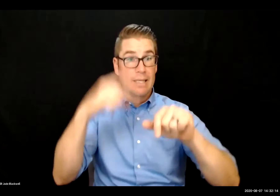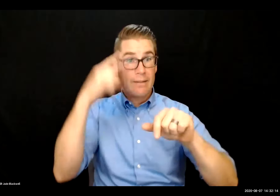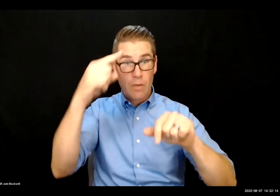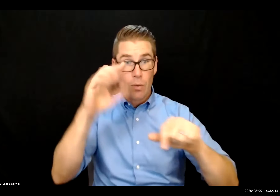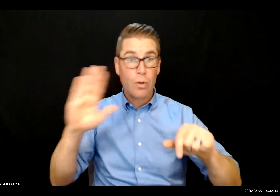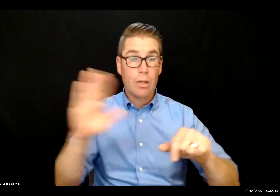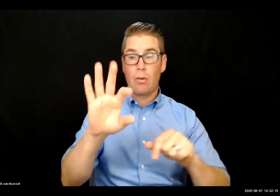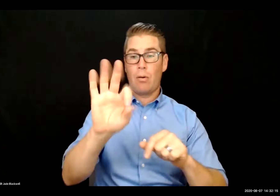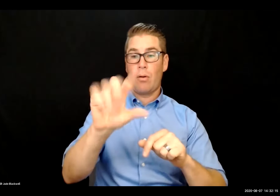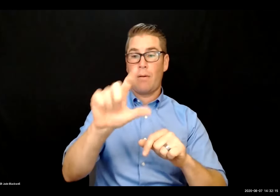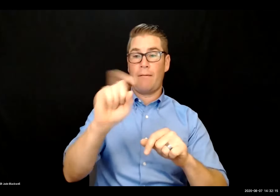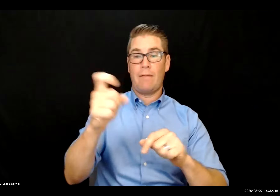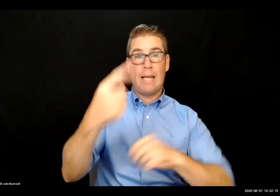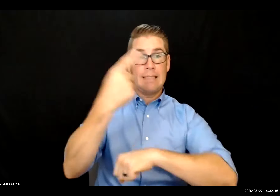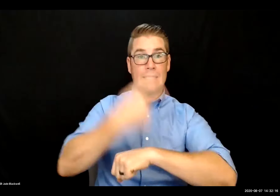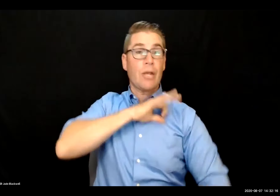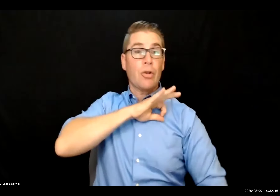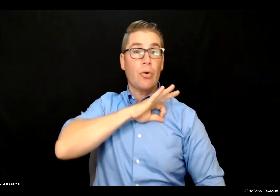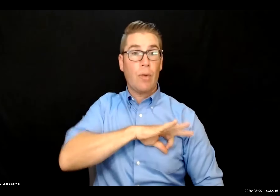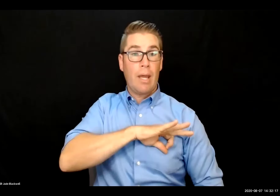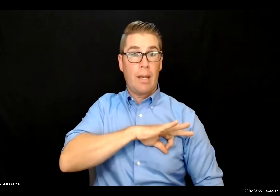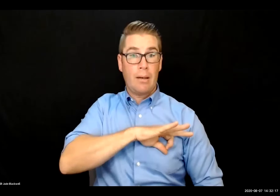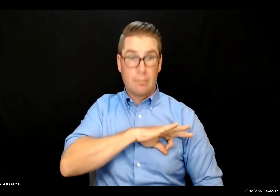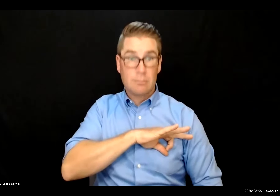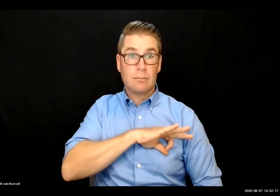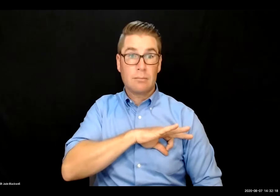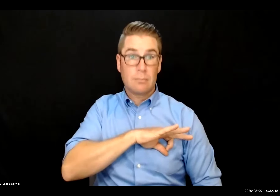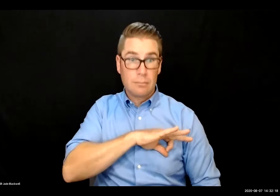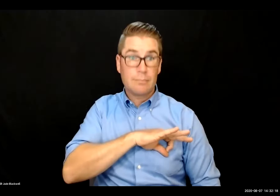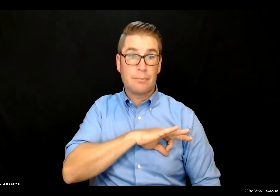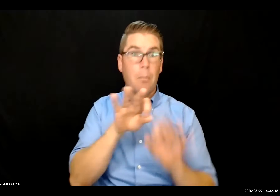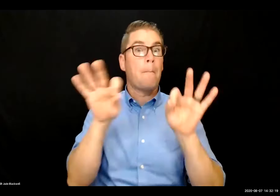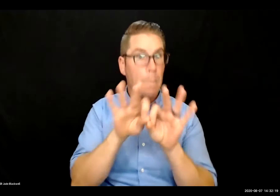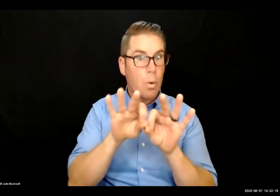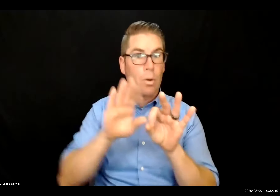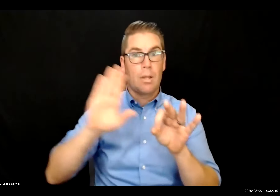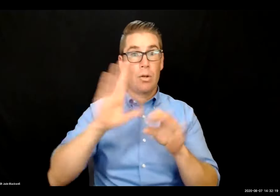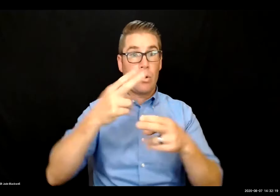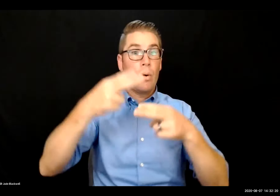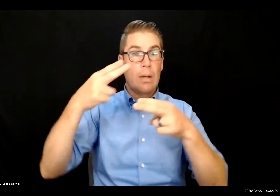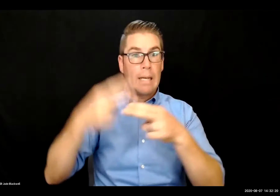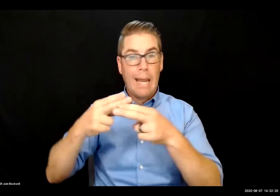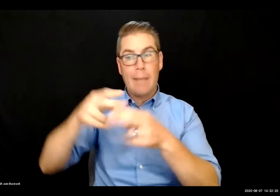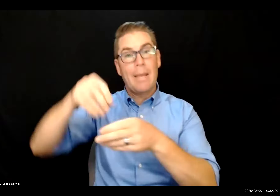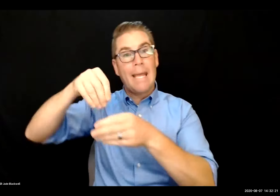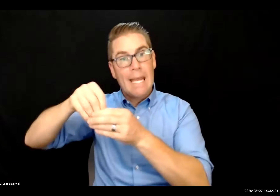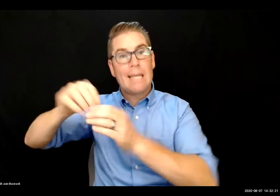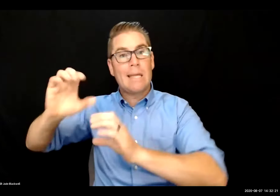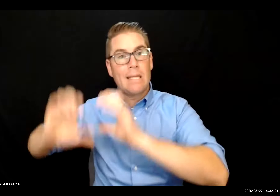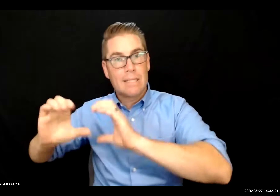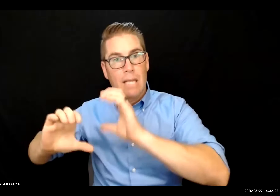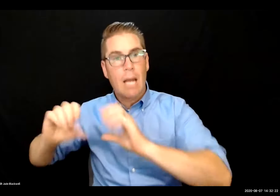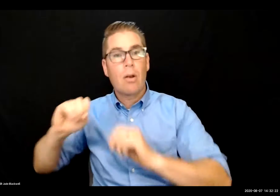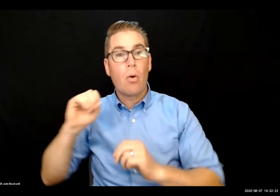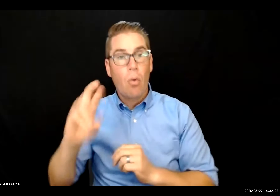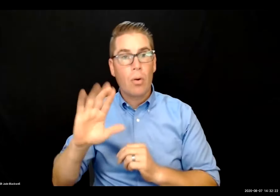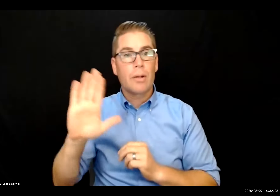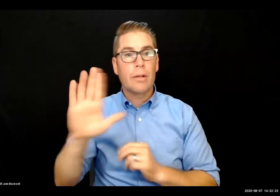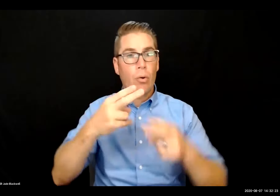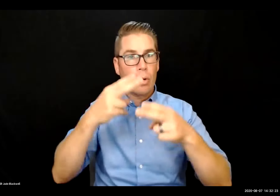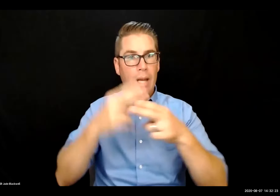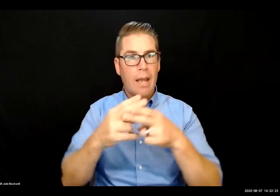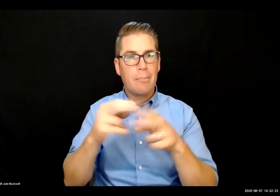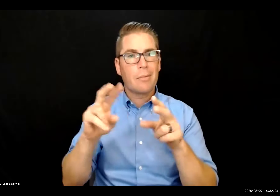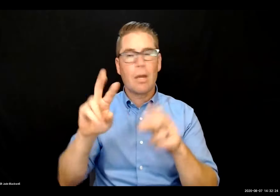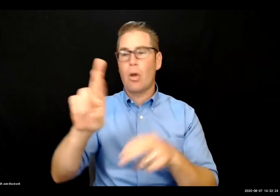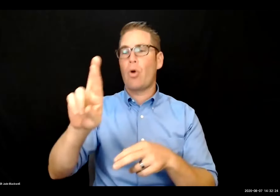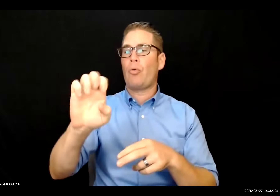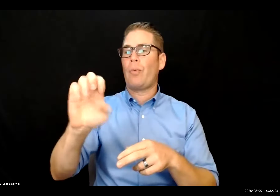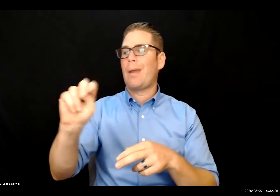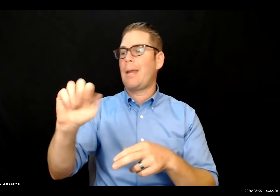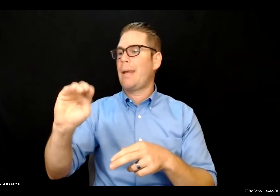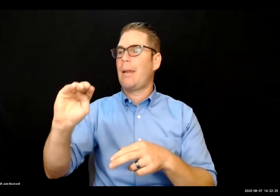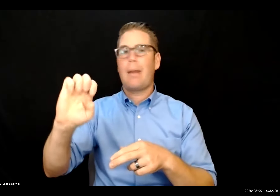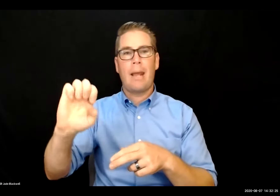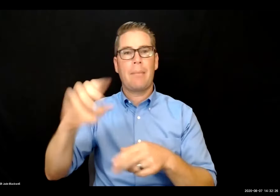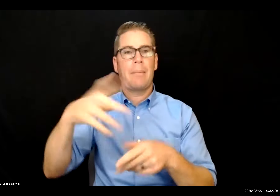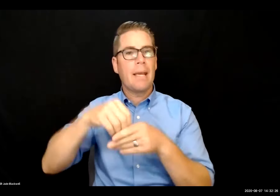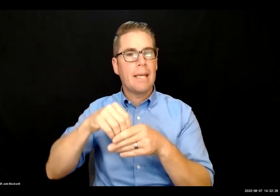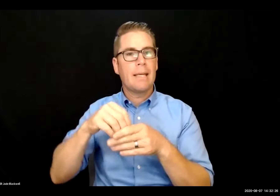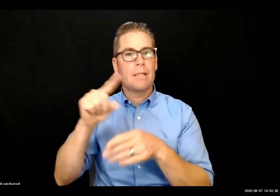We want to encourage the communication if you have a question raise your hand at the bottom of Zoom screen or post those questions in the chat ff rer